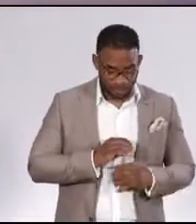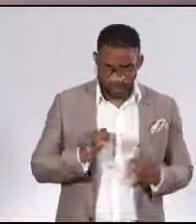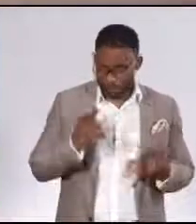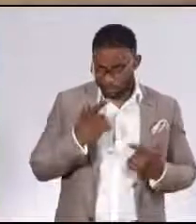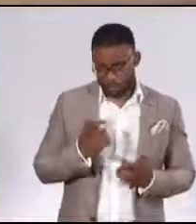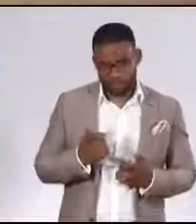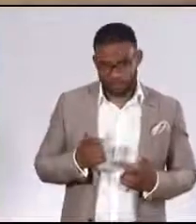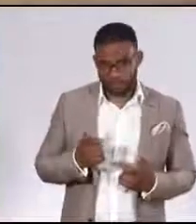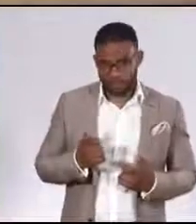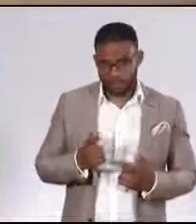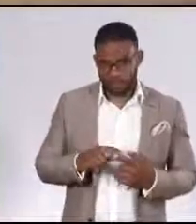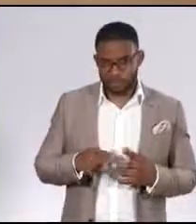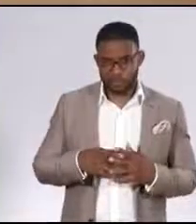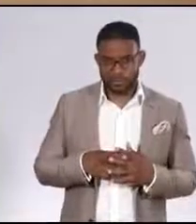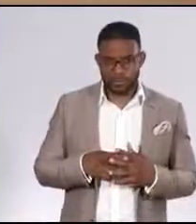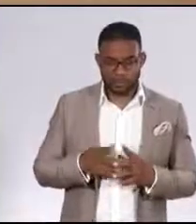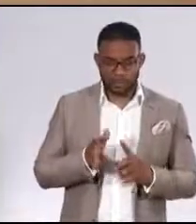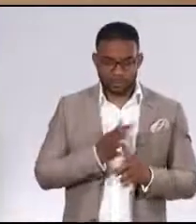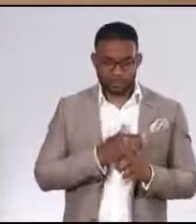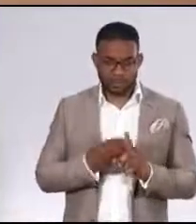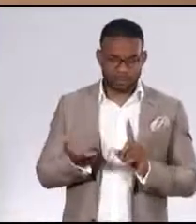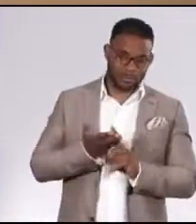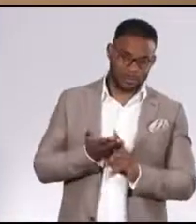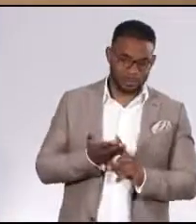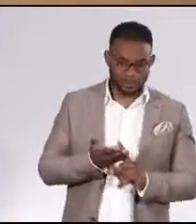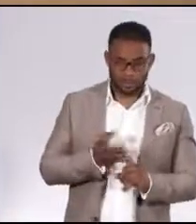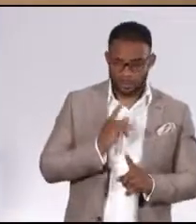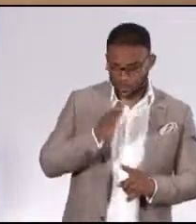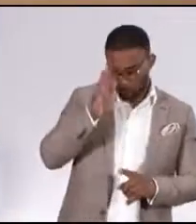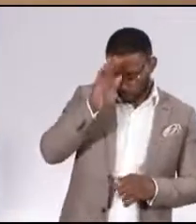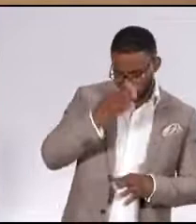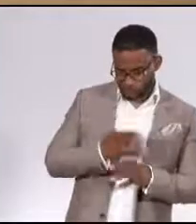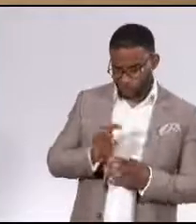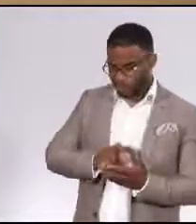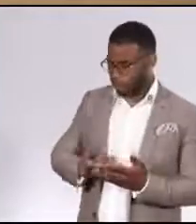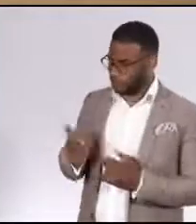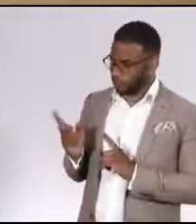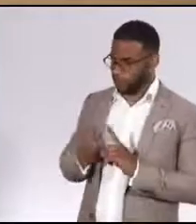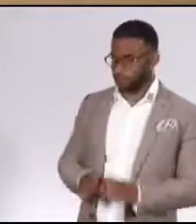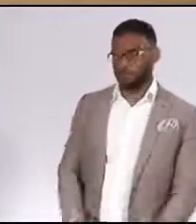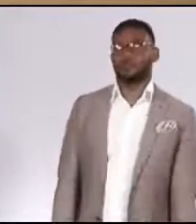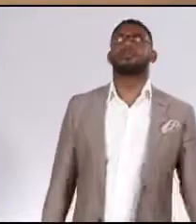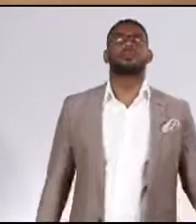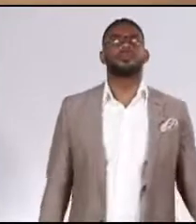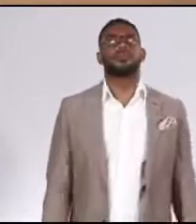but He sort of persuaded me with it being a father and son trip. so I ultimately decided to go with him.